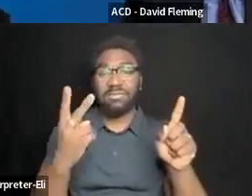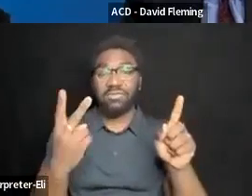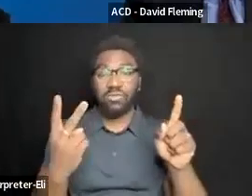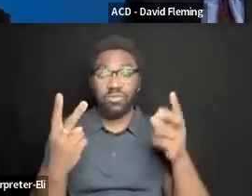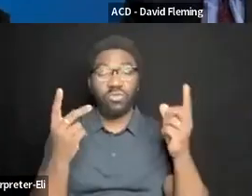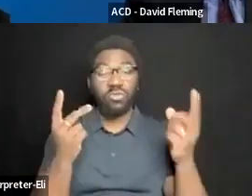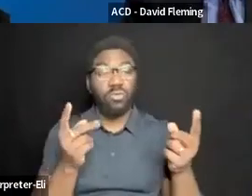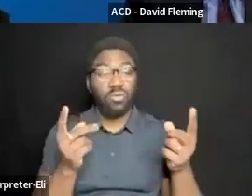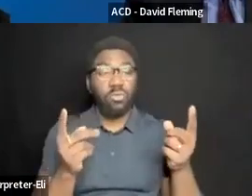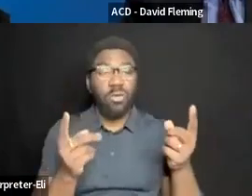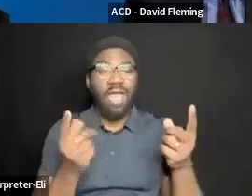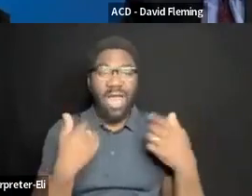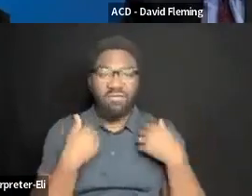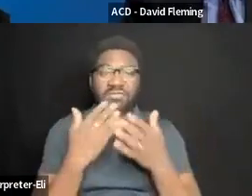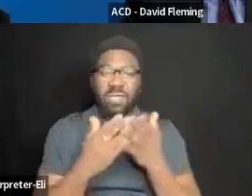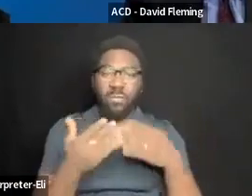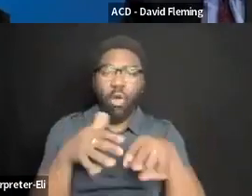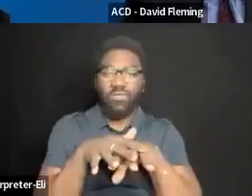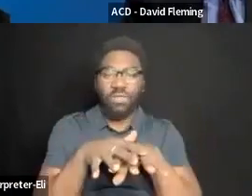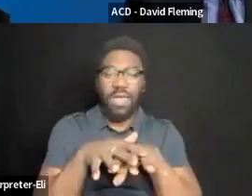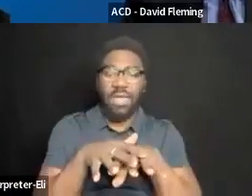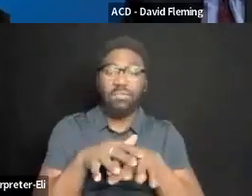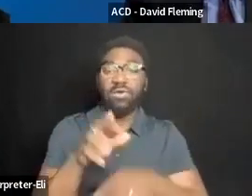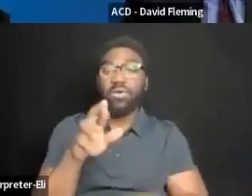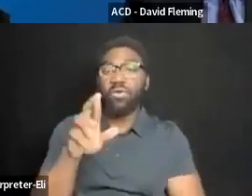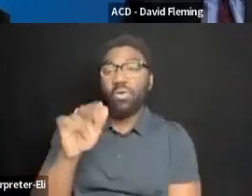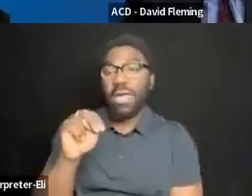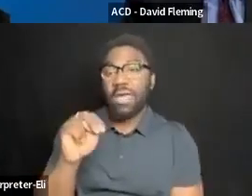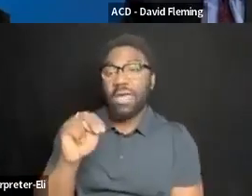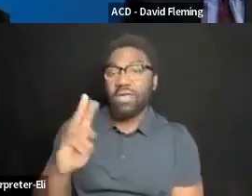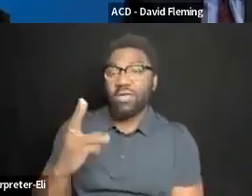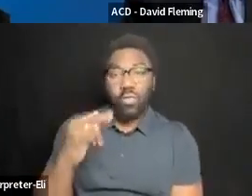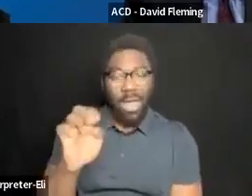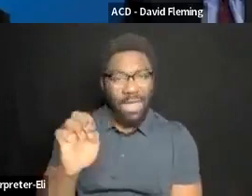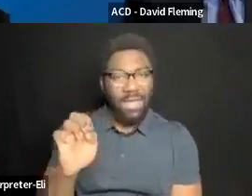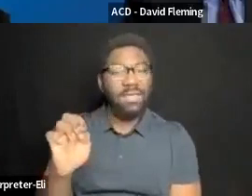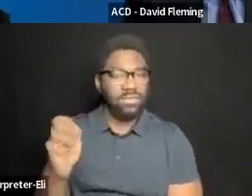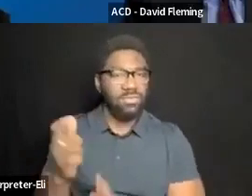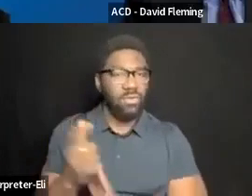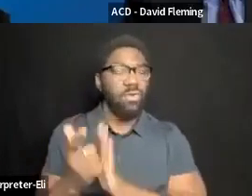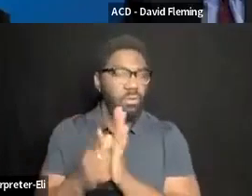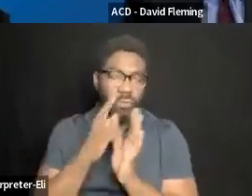like Ryan White is a great example of an exemplar both for funding but also in terms of community engagement,